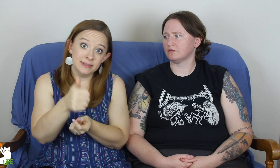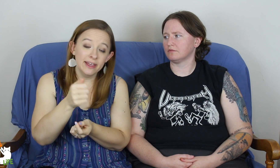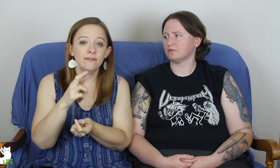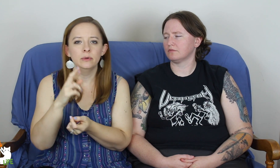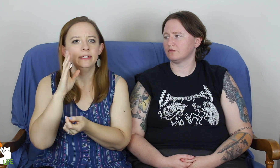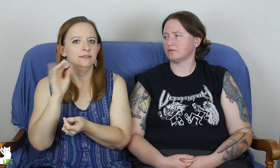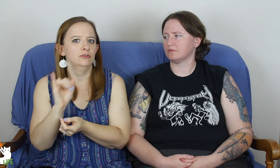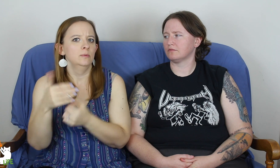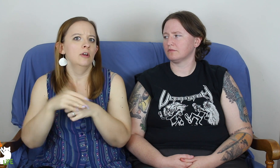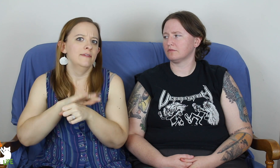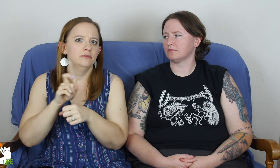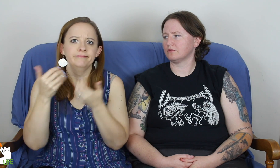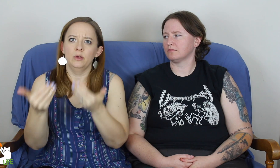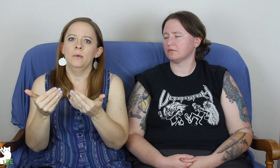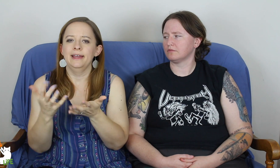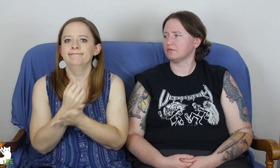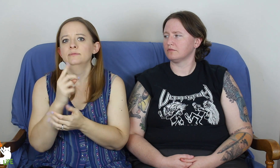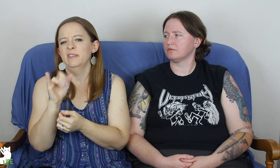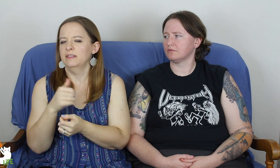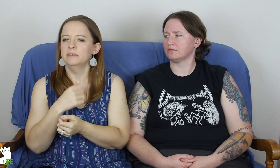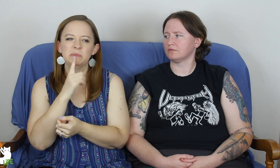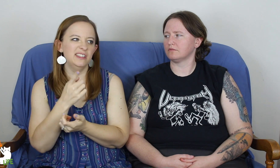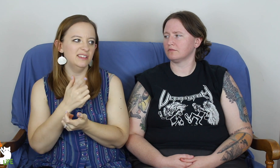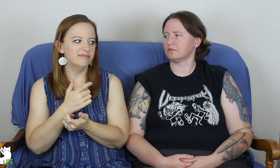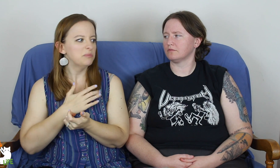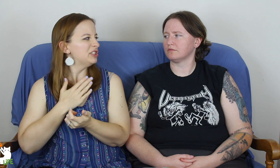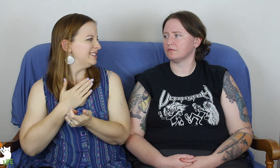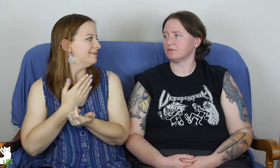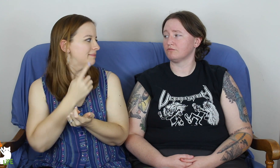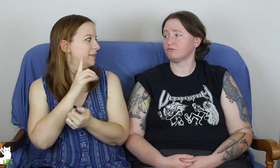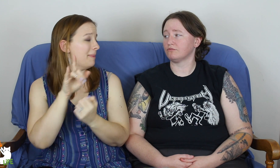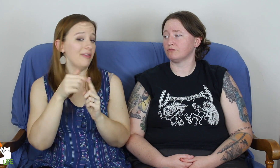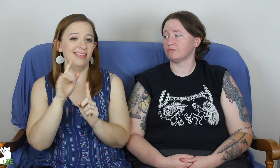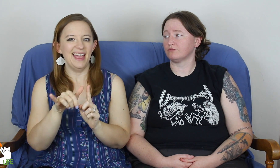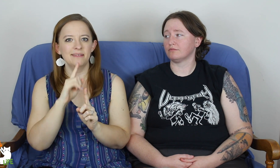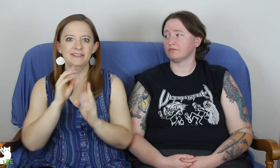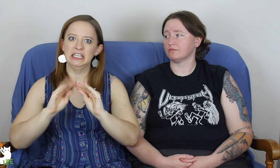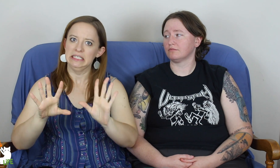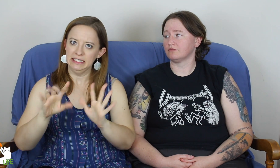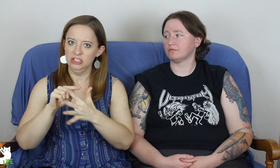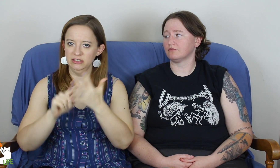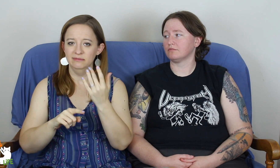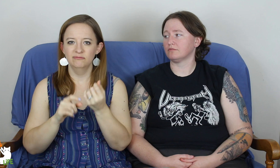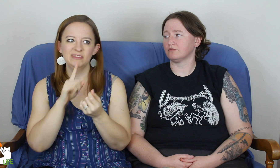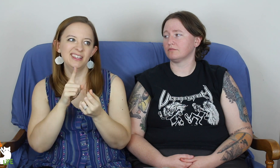If you want to pay yourself, or if your insurance will cover it. I was really appreciative of that, just because it was really clear